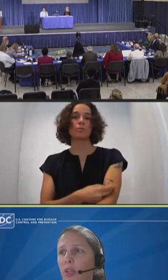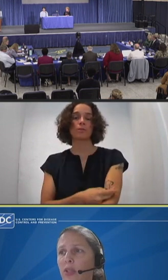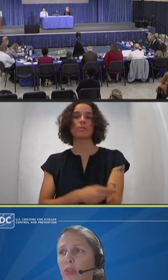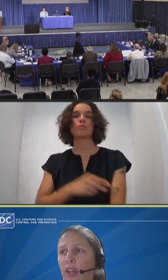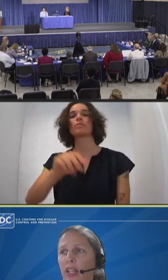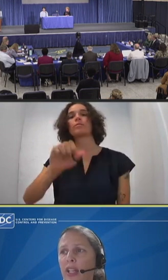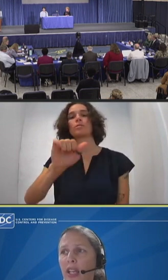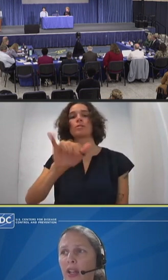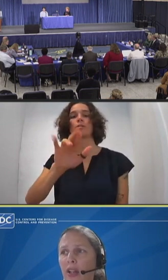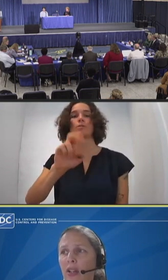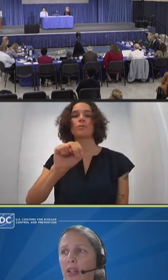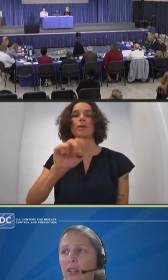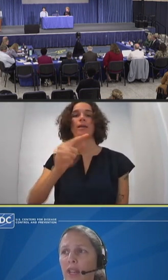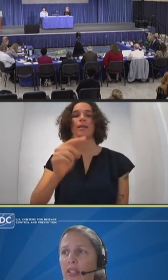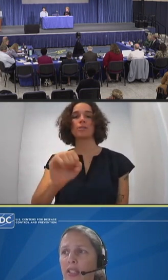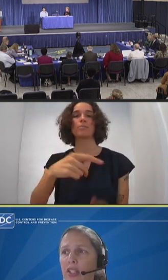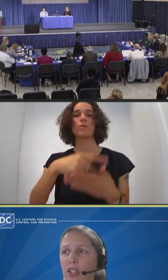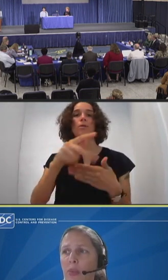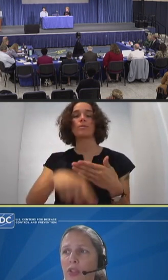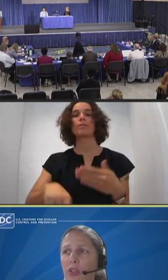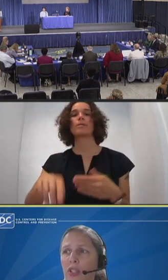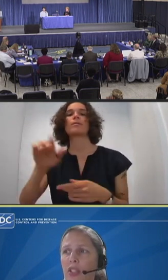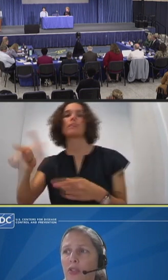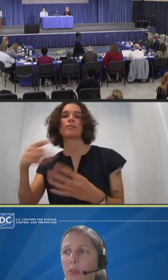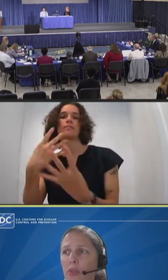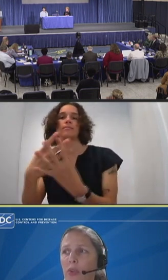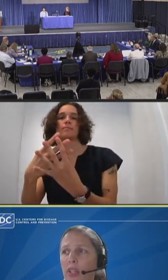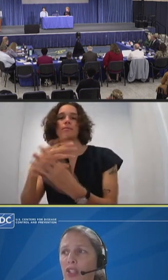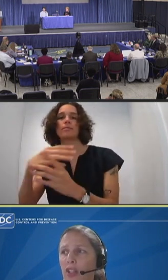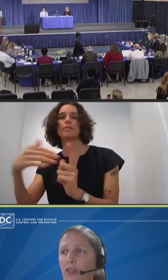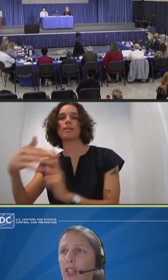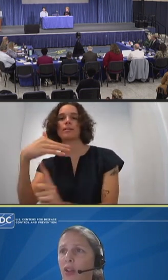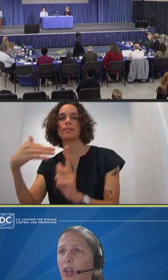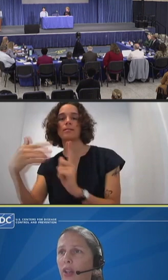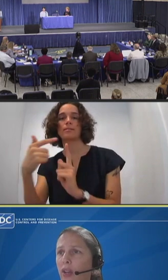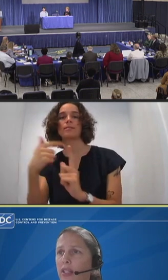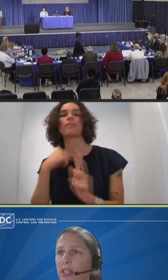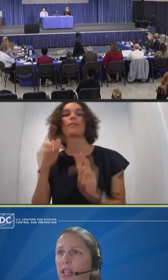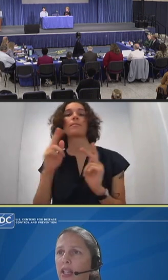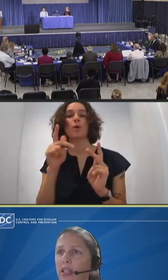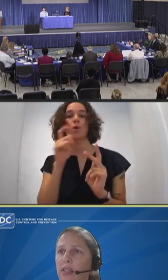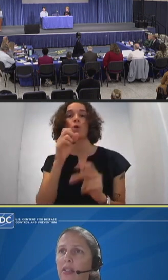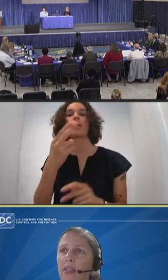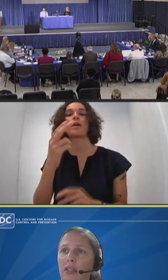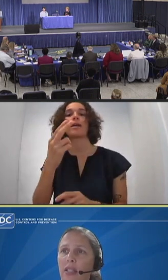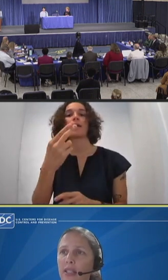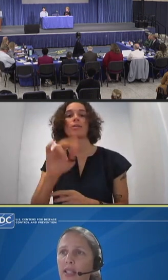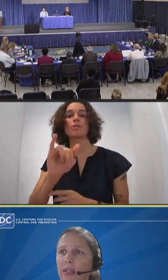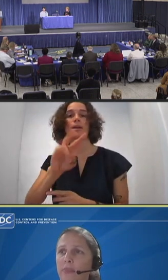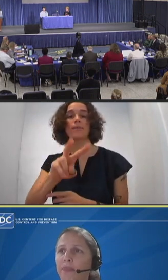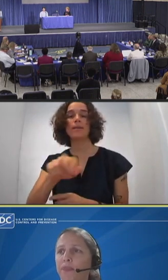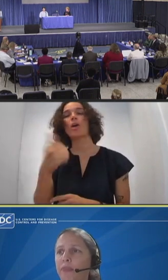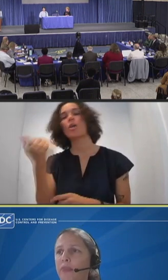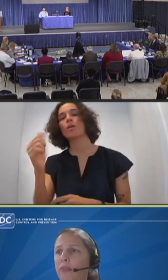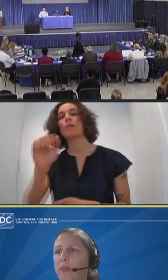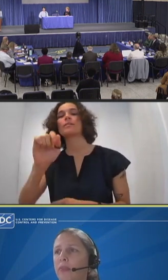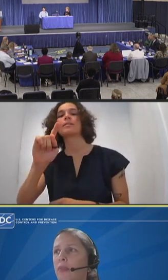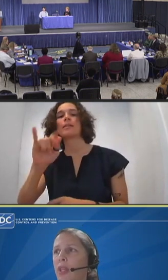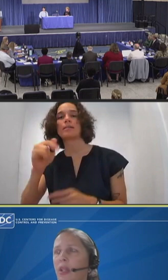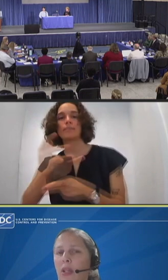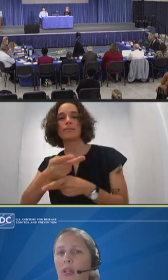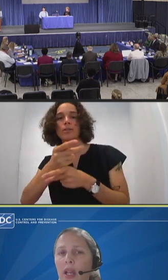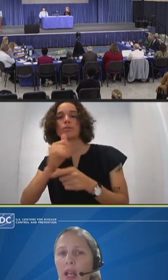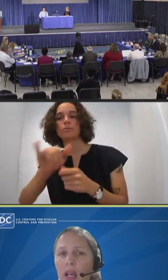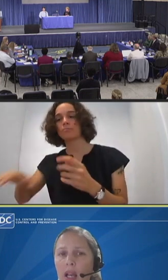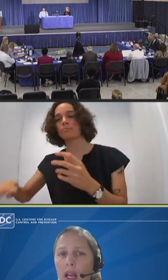as providing care and vaccination opportunities for people with HIV or other STIs. Next slide.